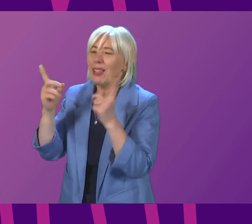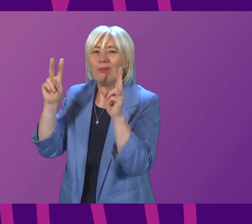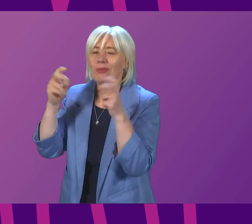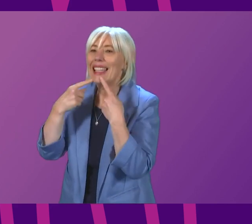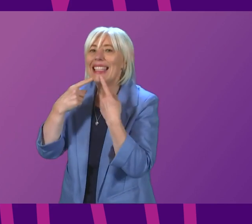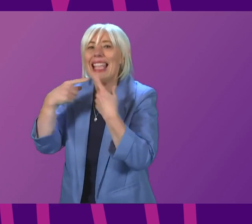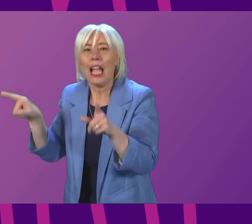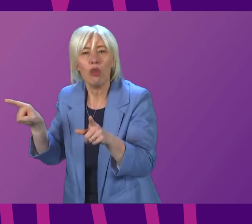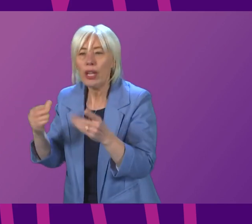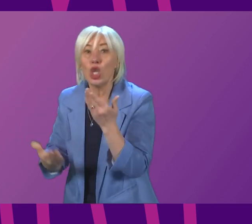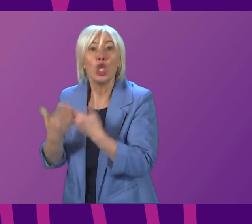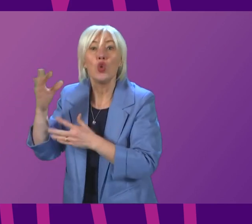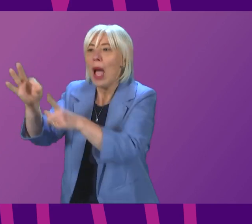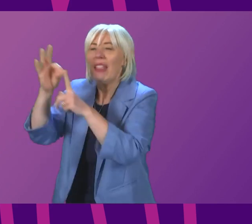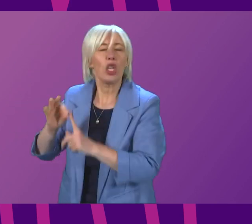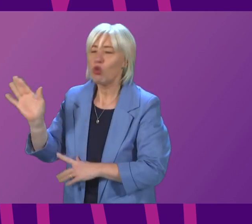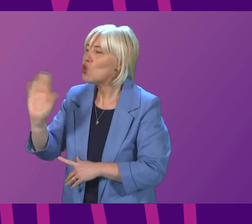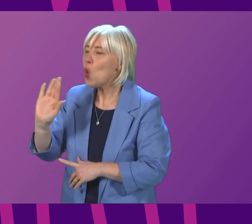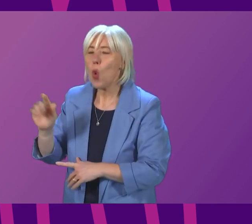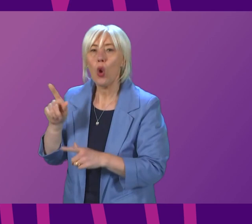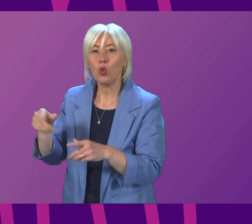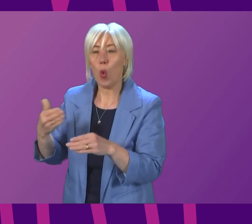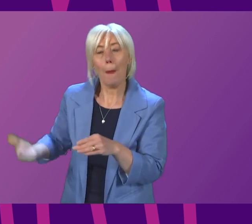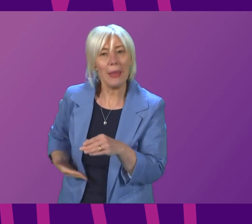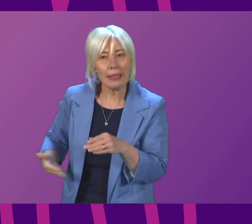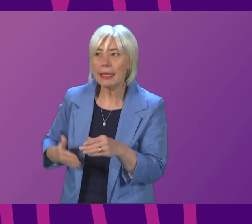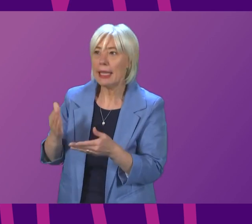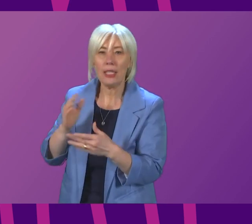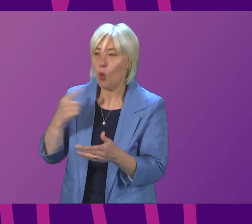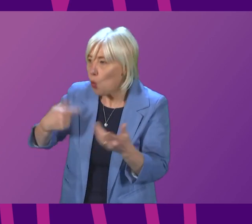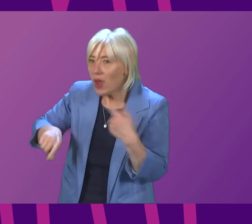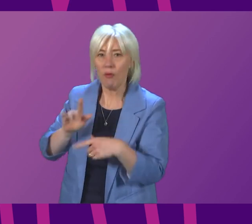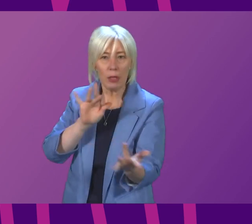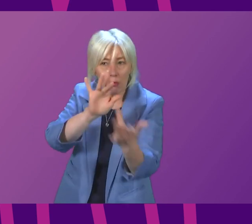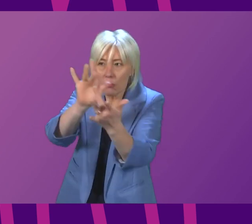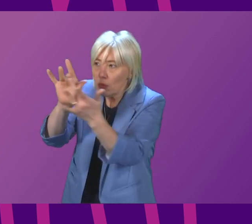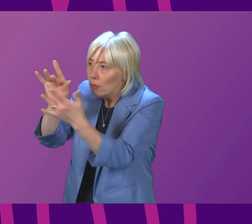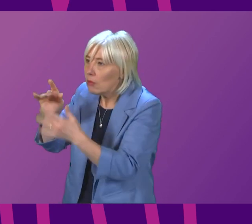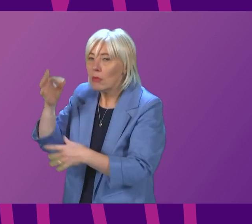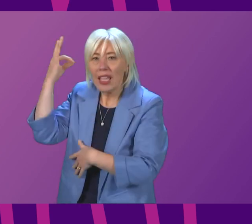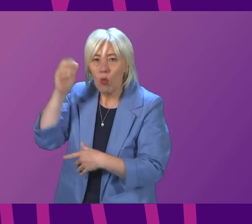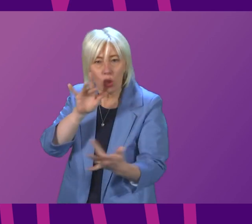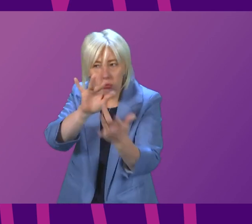not to submit a new application. Businesses are being proactively contacted and councils are starting now—some have